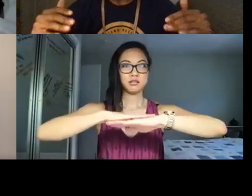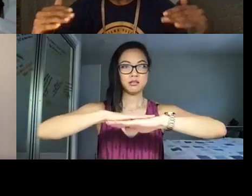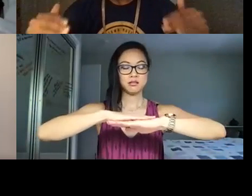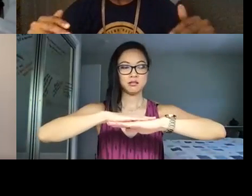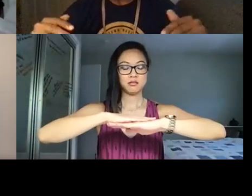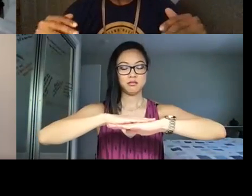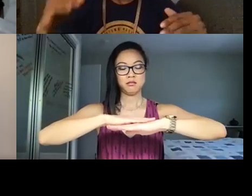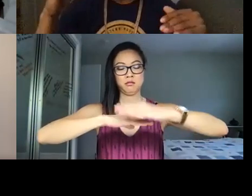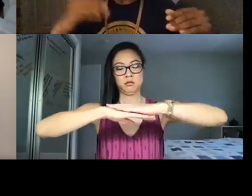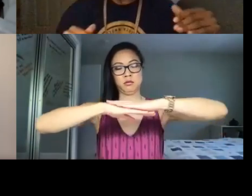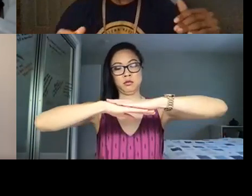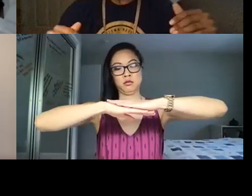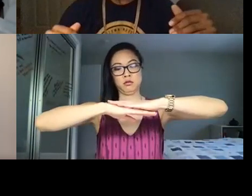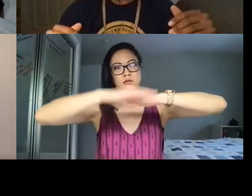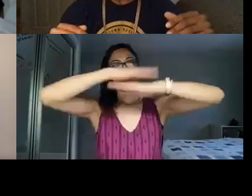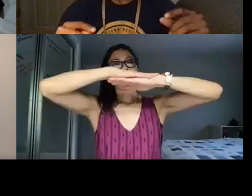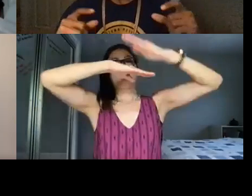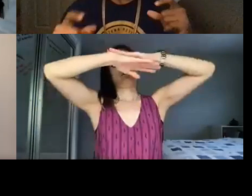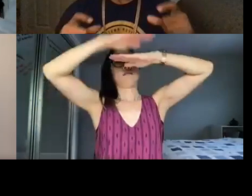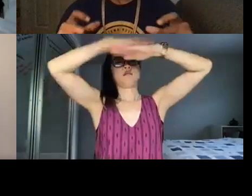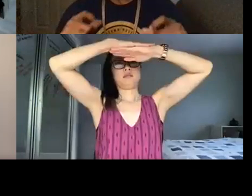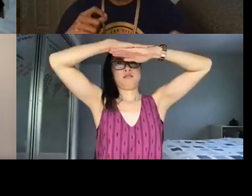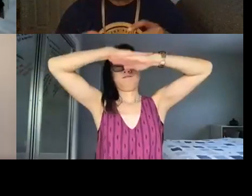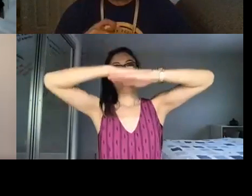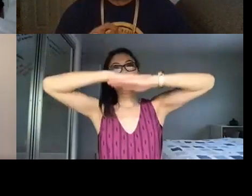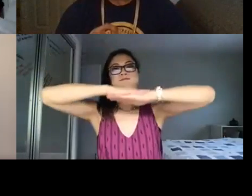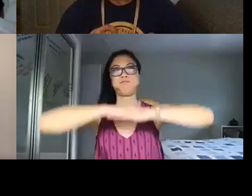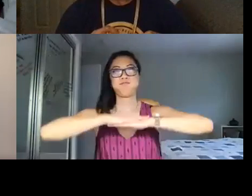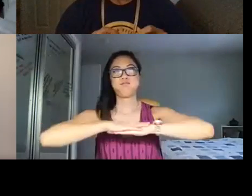and the gravity of all of those layers while simultaneously